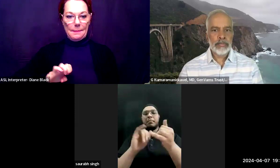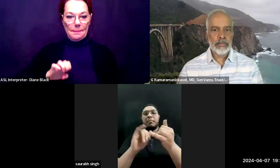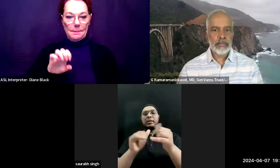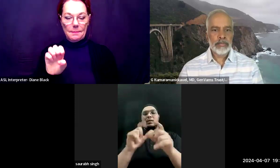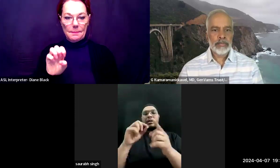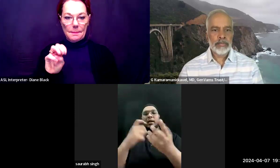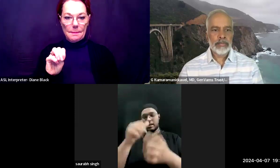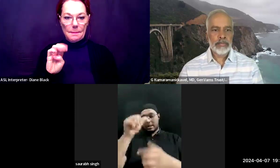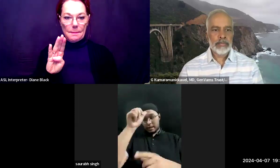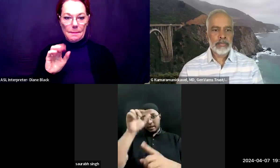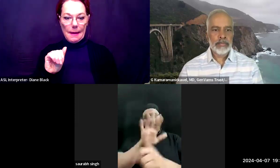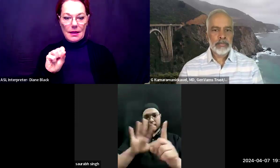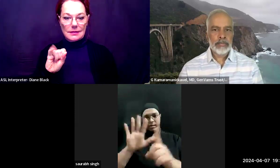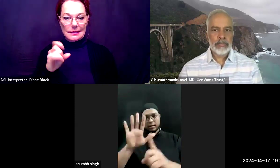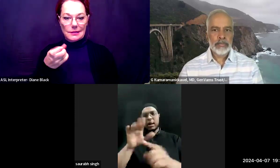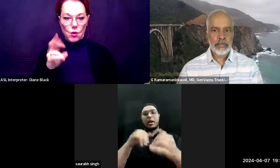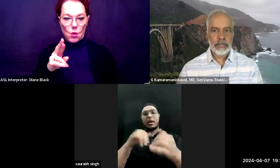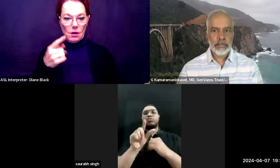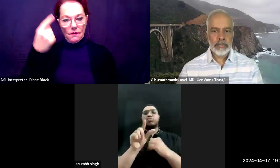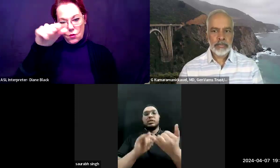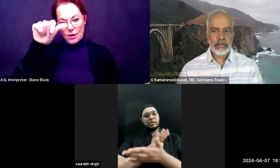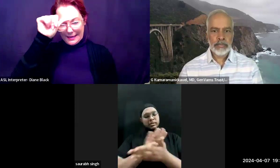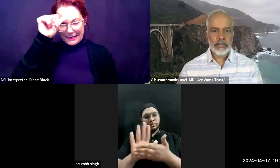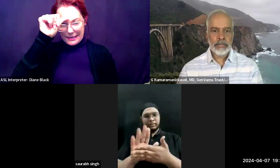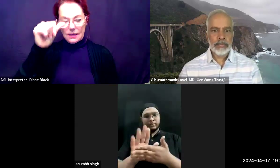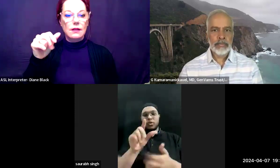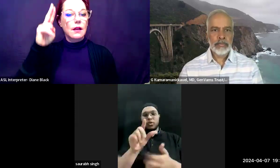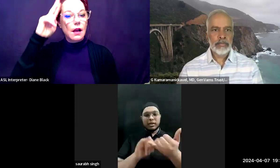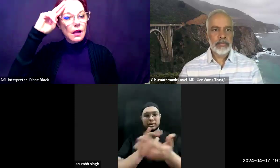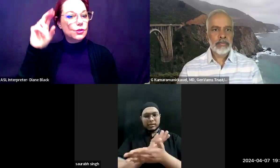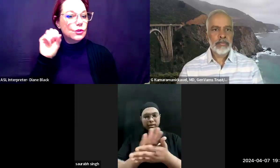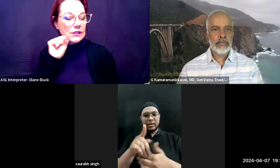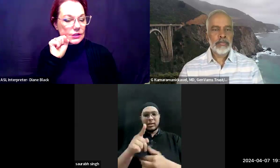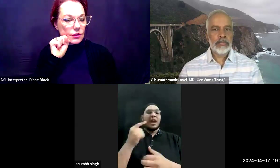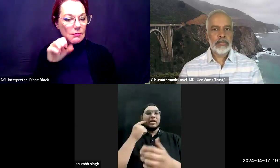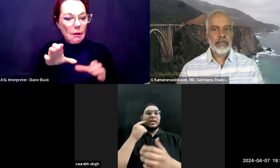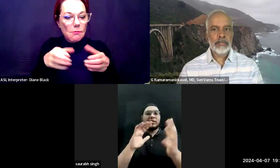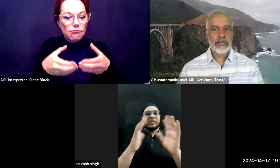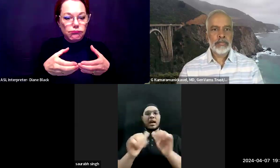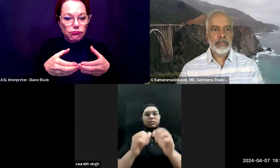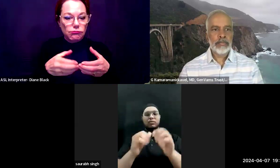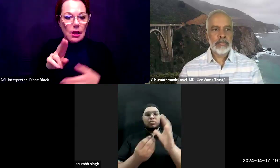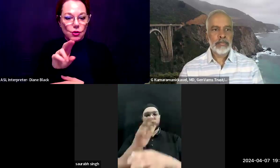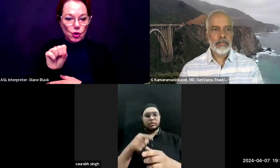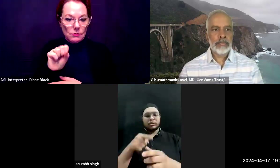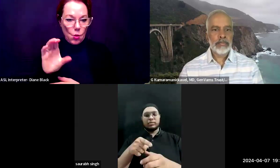Usher Syndrome Coalition. So Usher Syndrome Coalition is an international organization